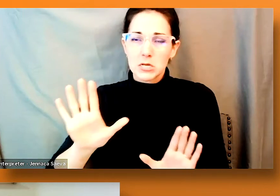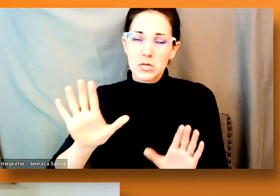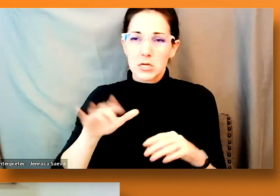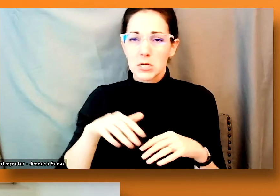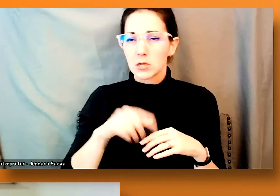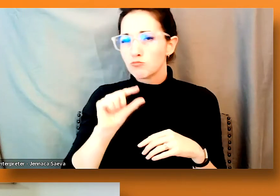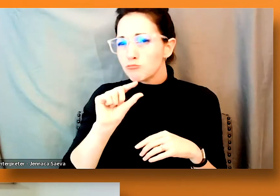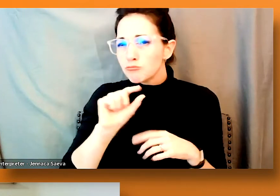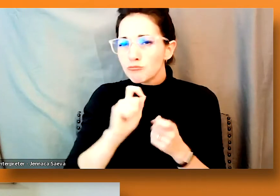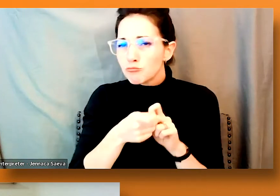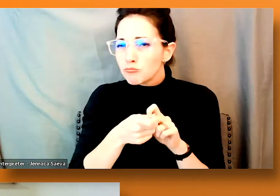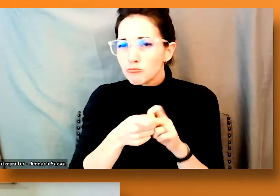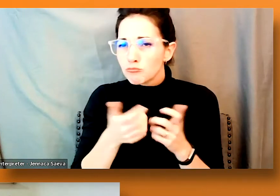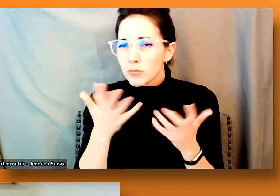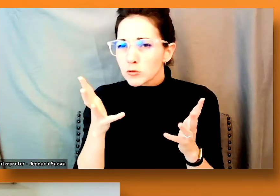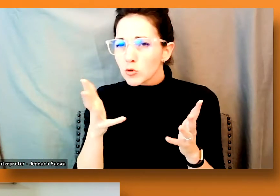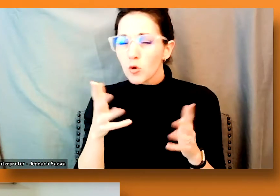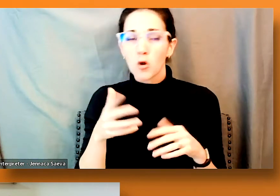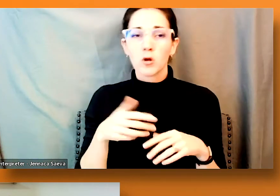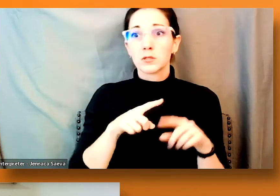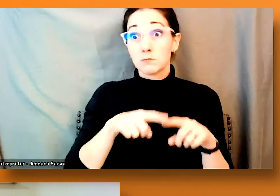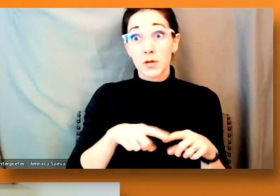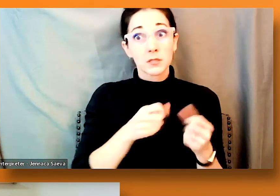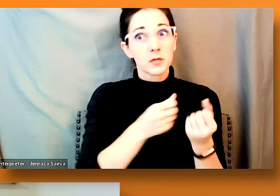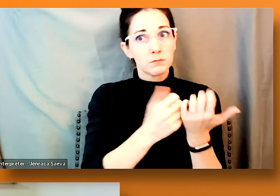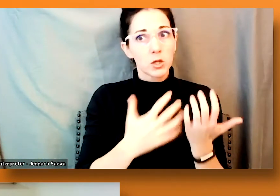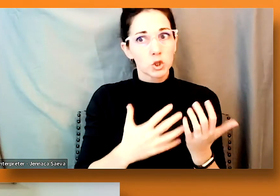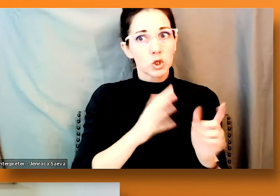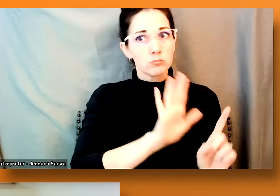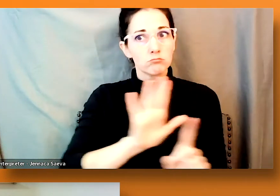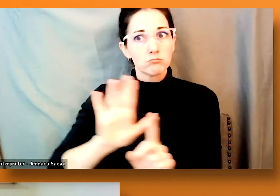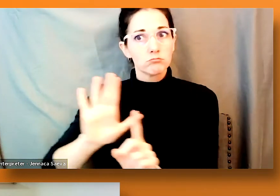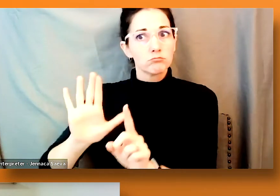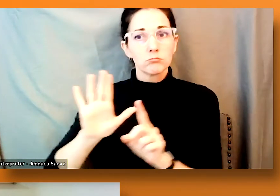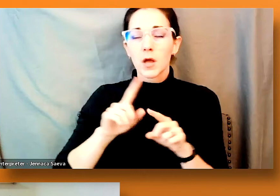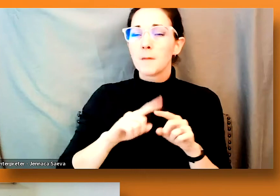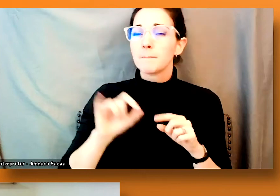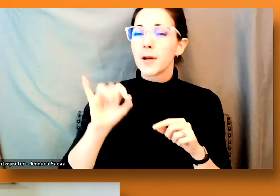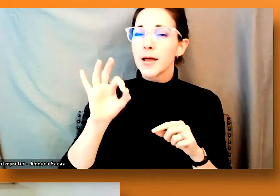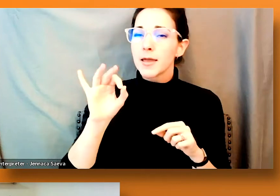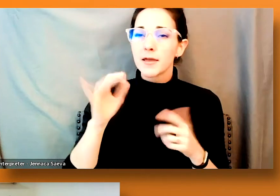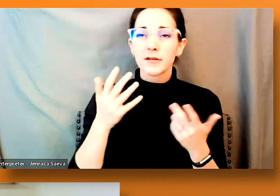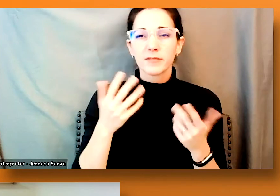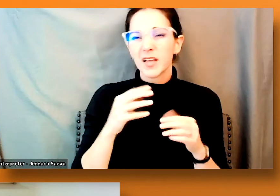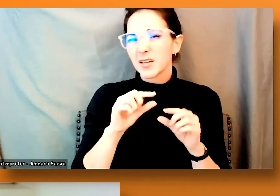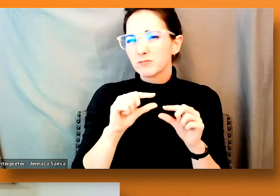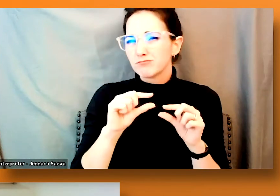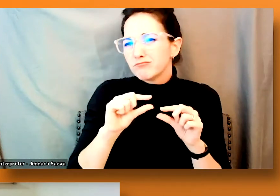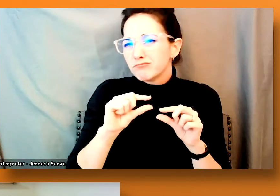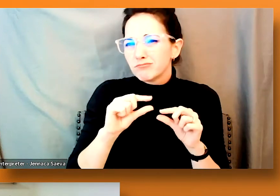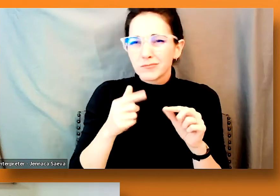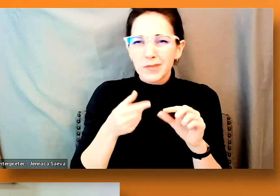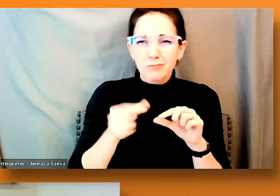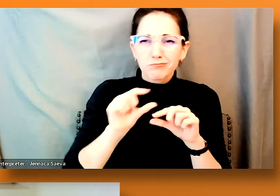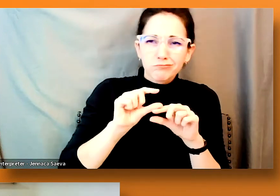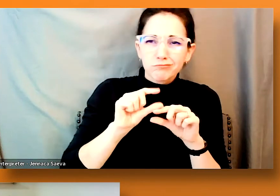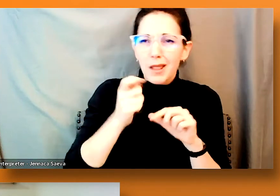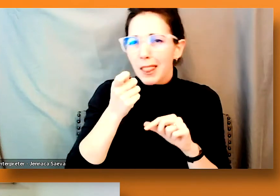Again, it's on a sponsor by sponsor basis, but, typically, small changes like that you wouldn't, or if it's a small dollar amount.